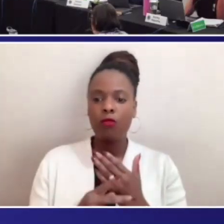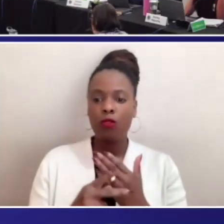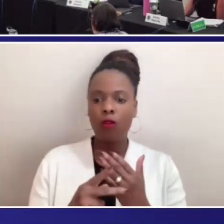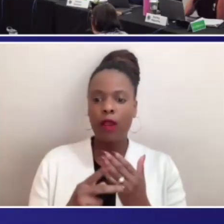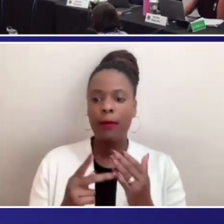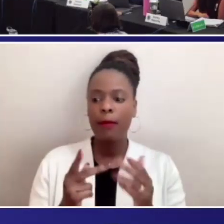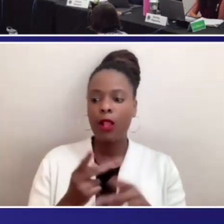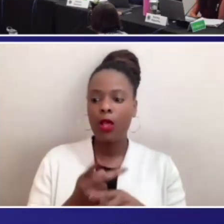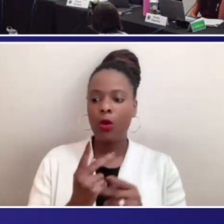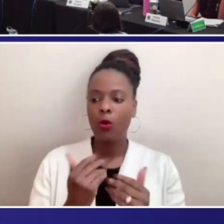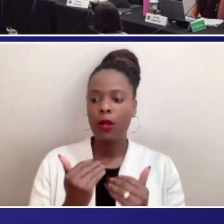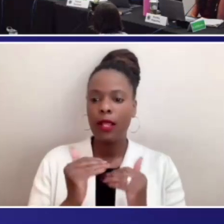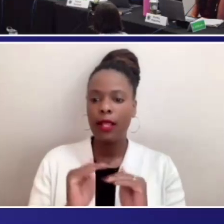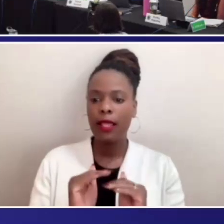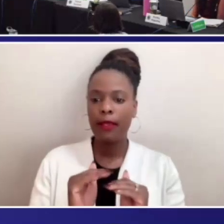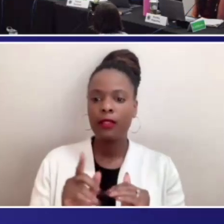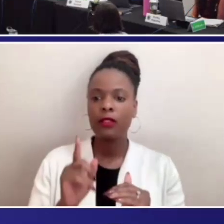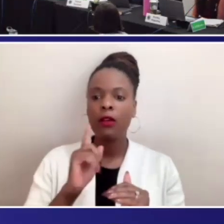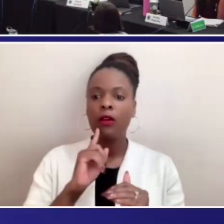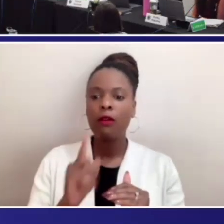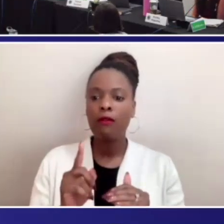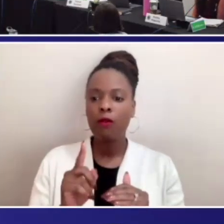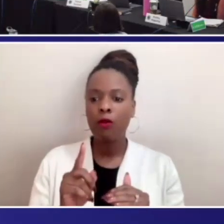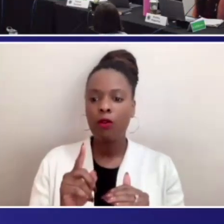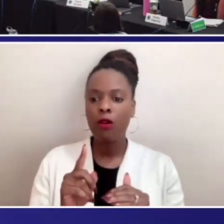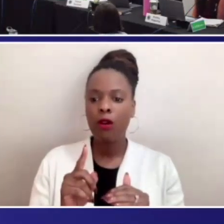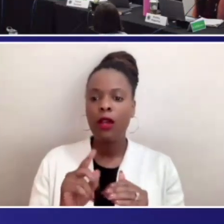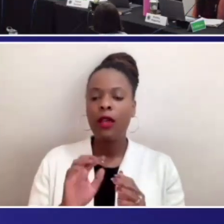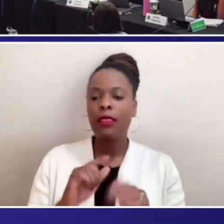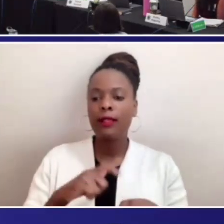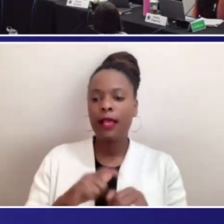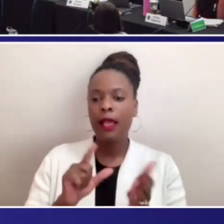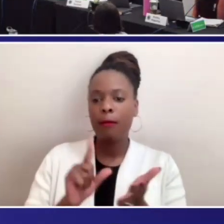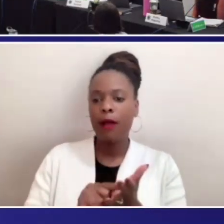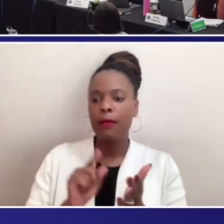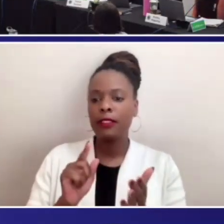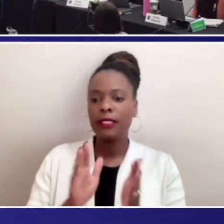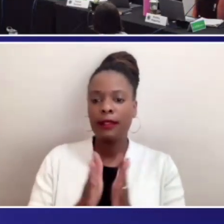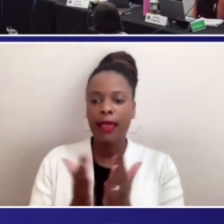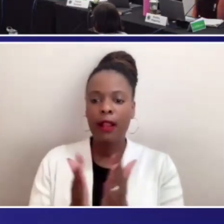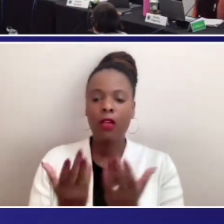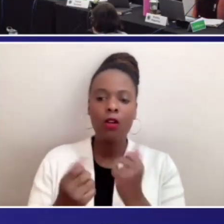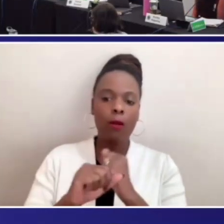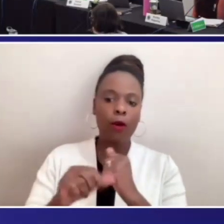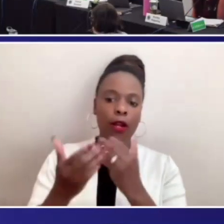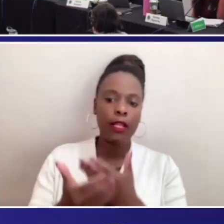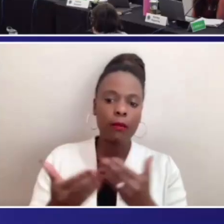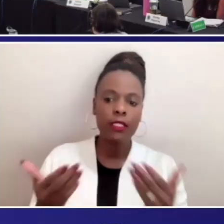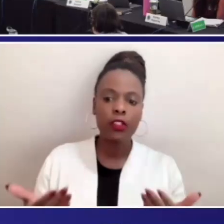Should that -- throughout the proposals and red line, there's always a kind of a date certain as-of-date, this one doesn't have